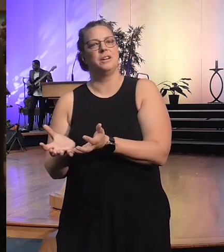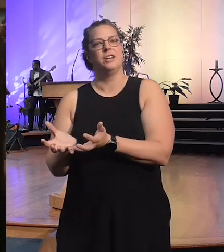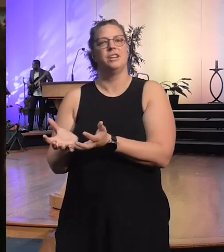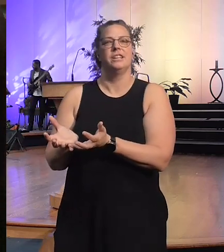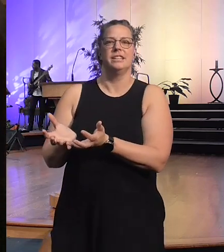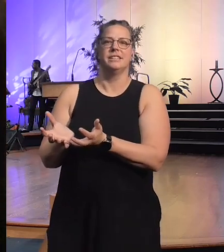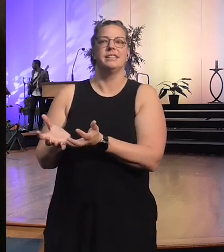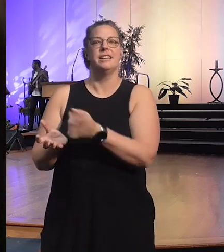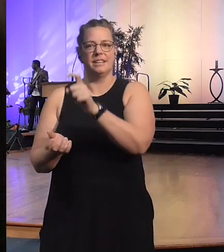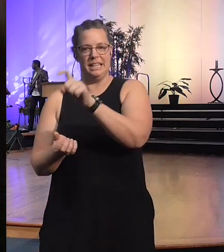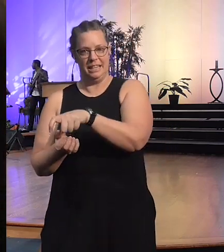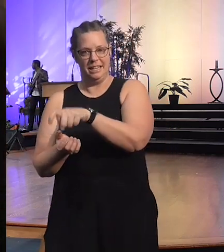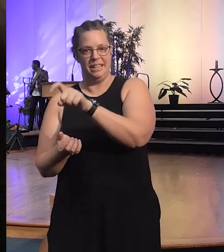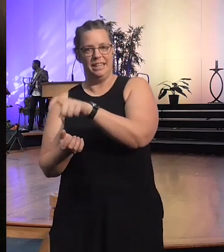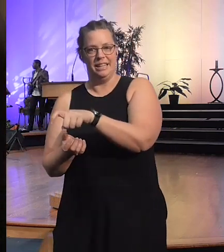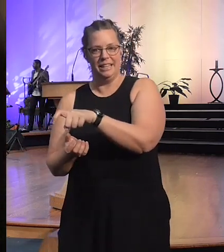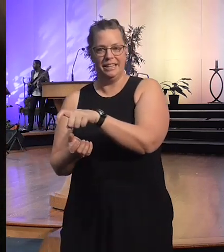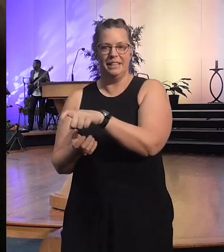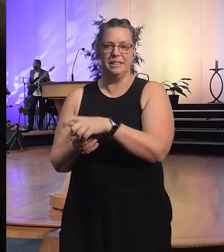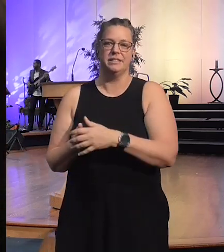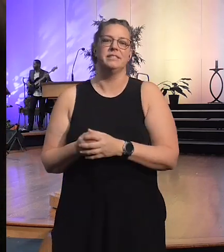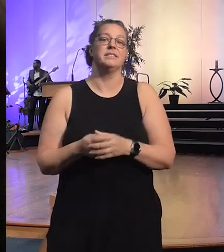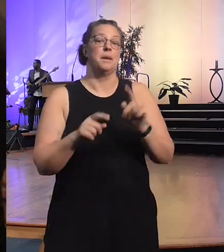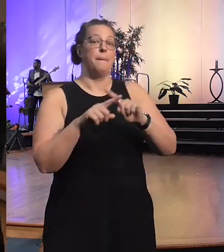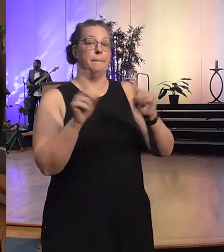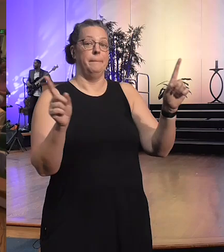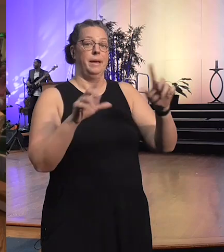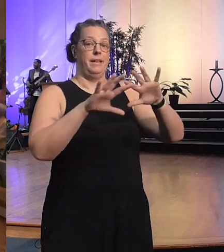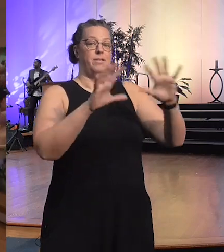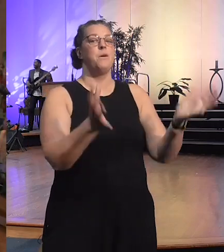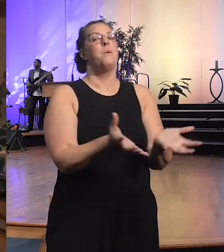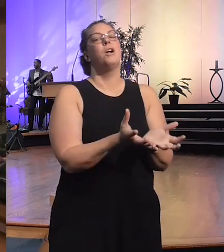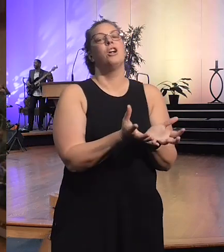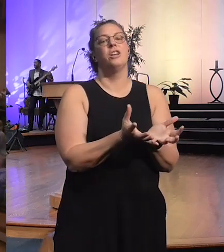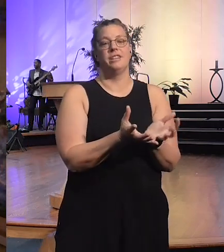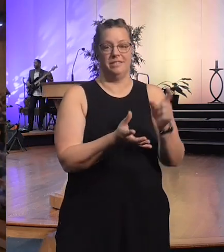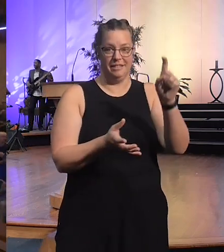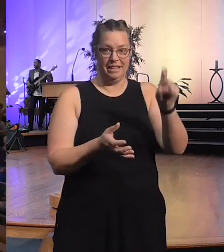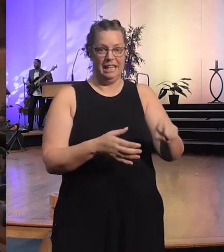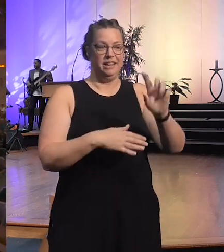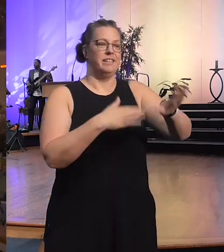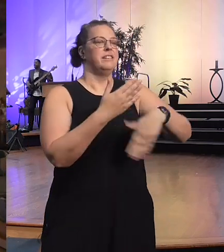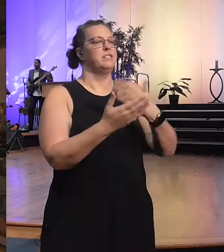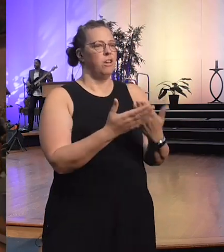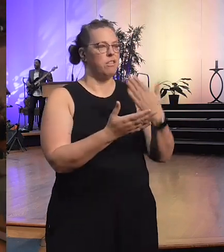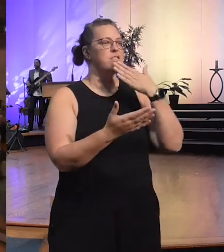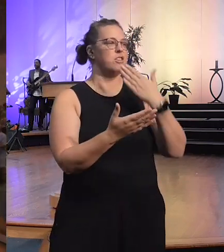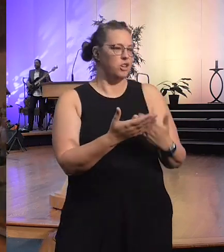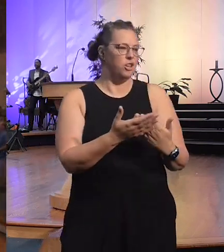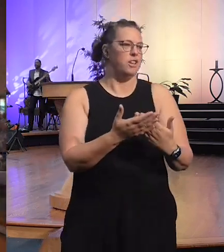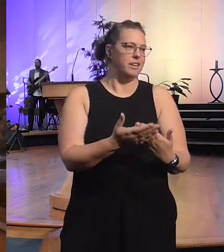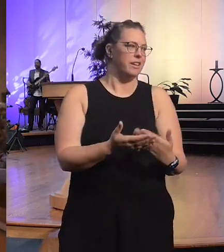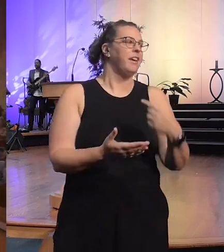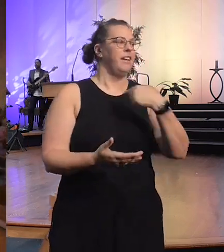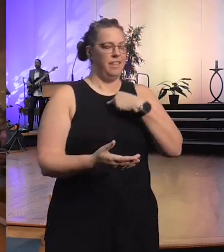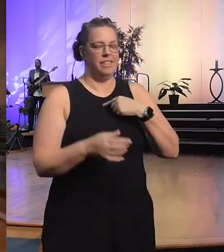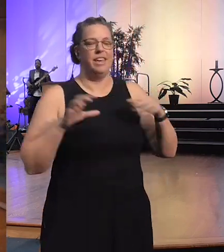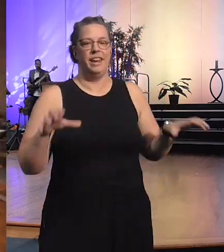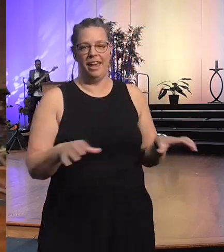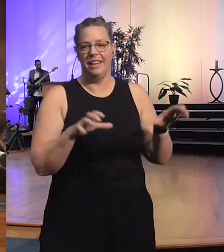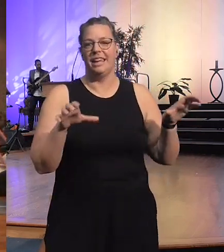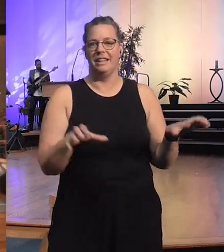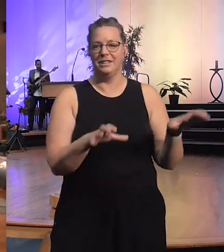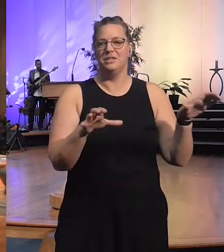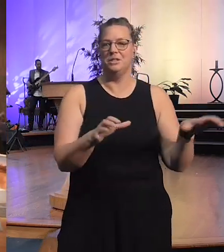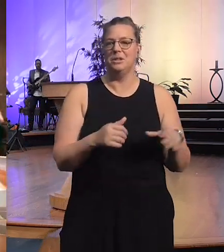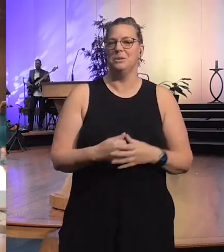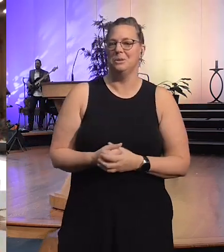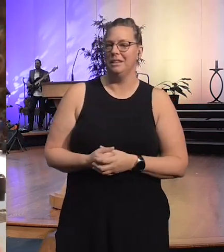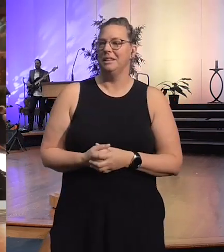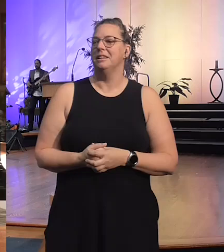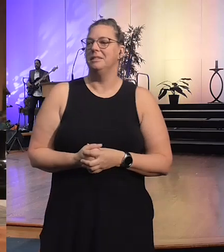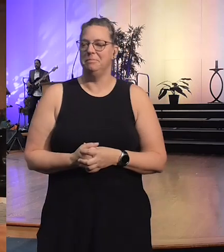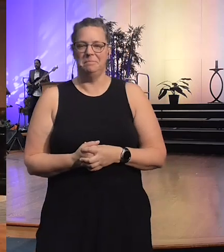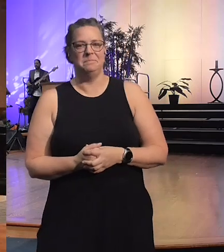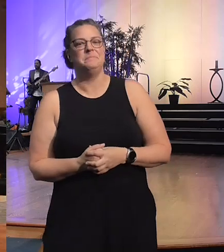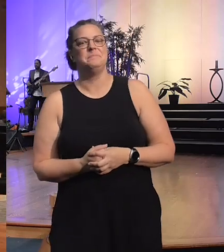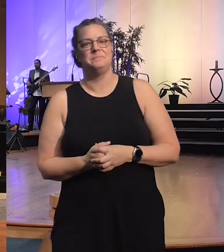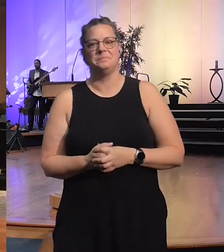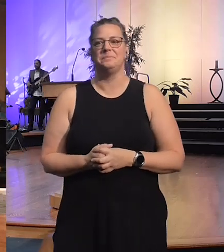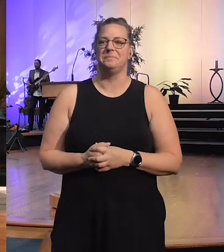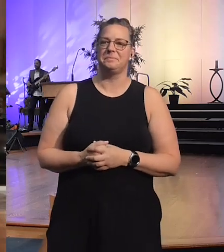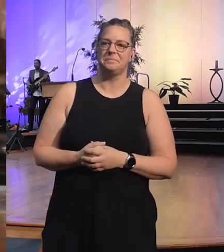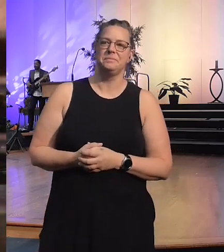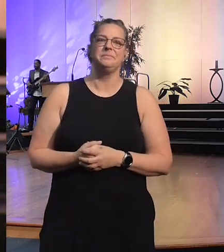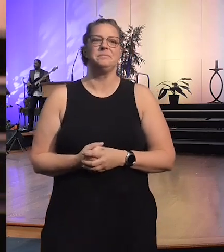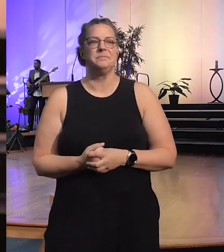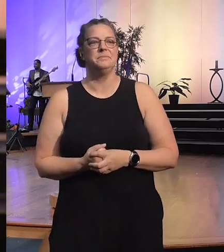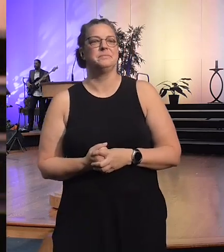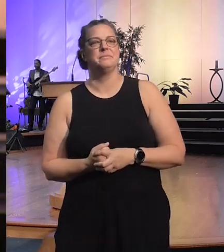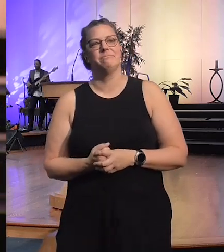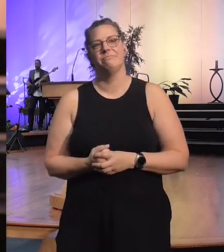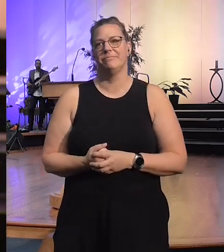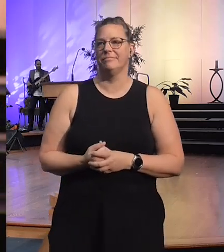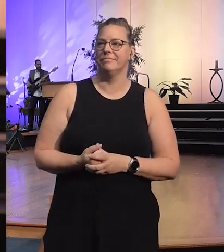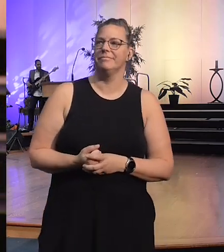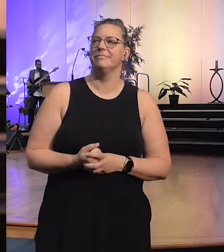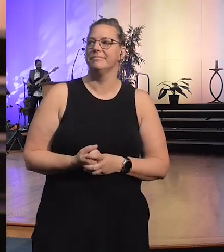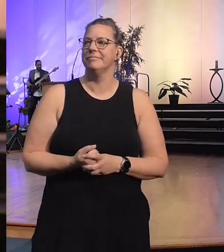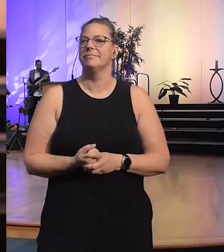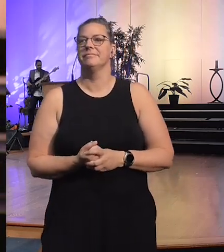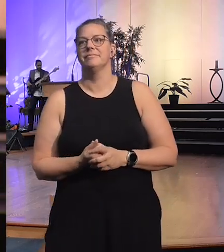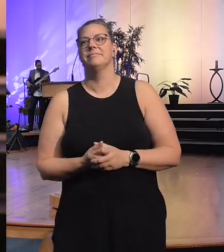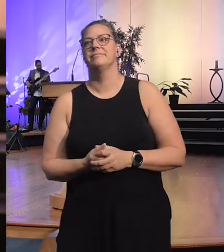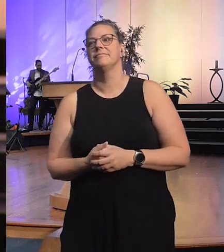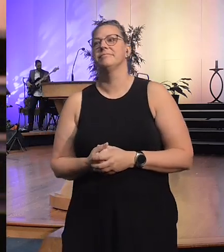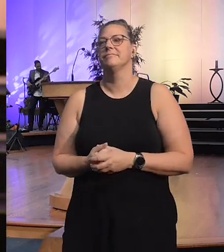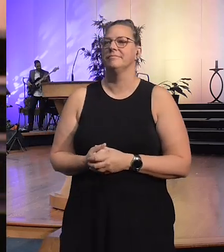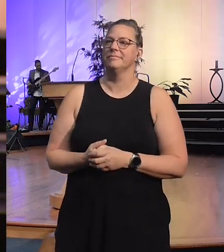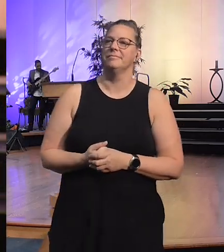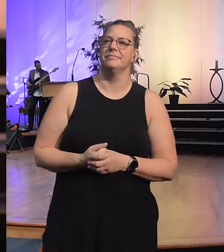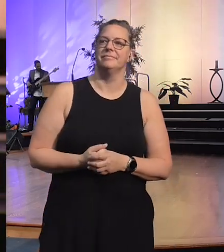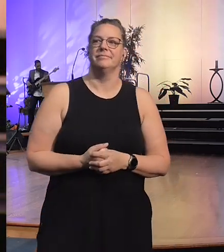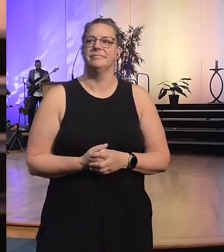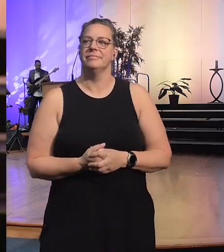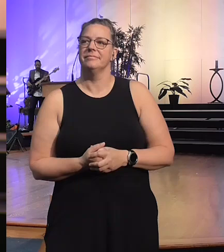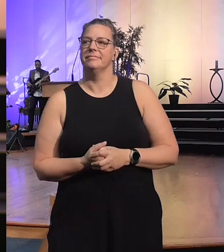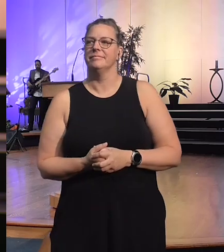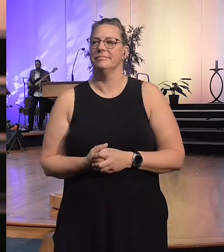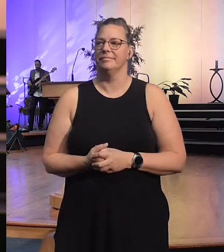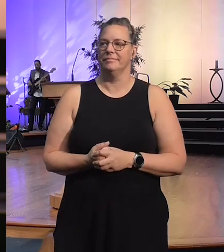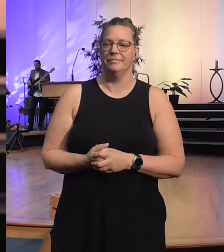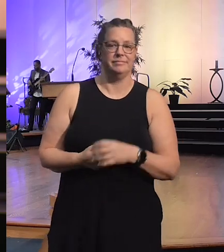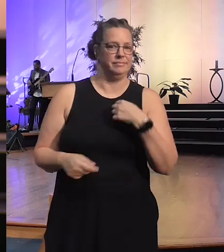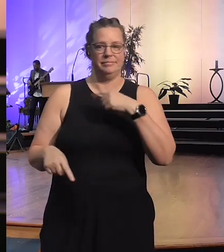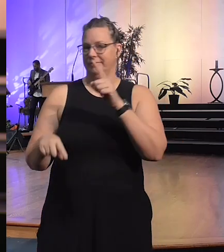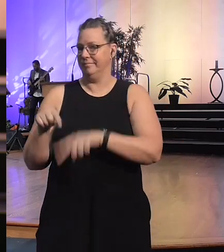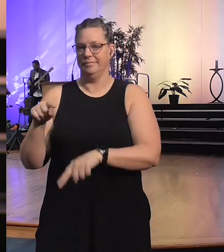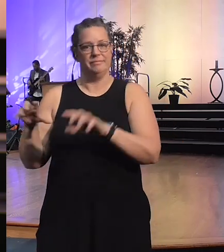world but the world needs all the good that I can do I cannot do all